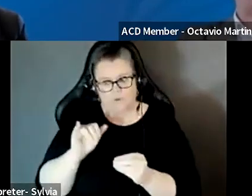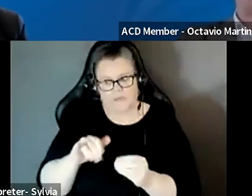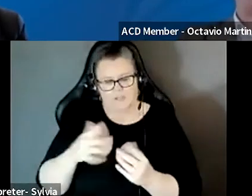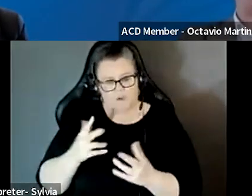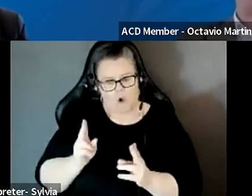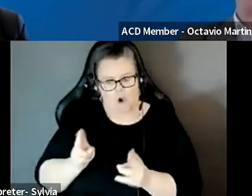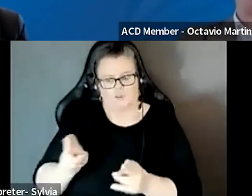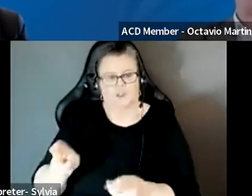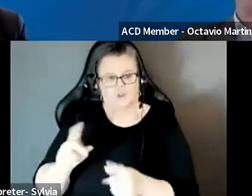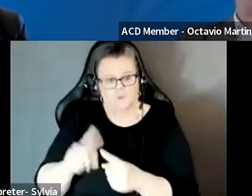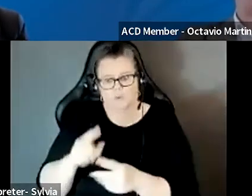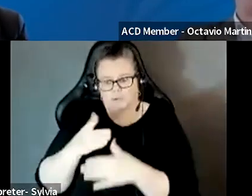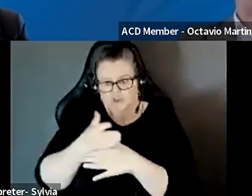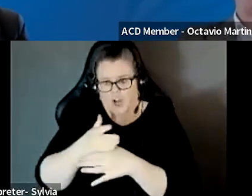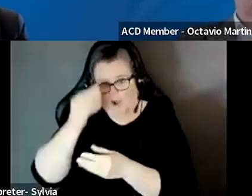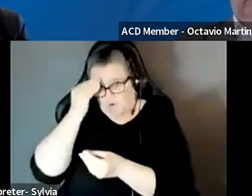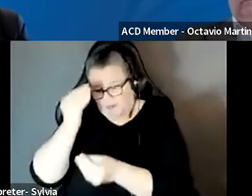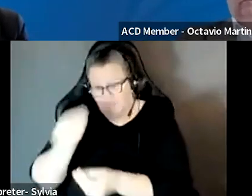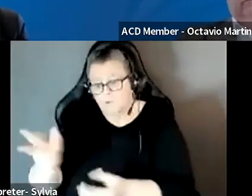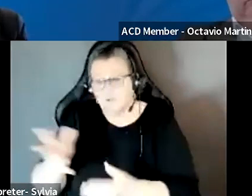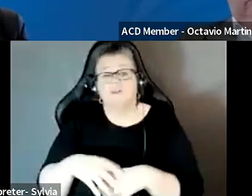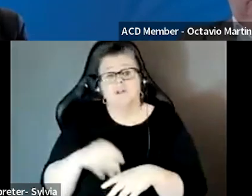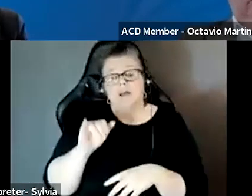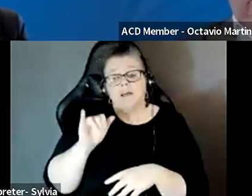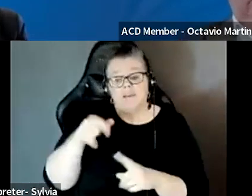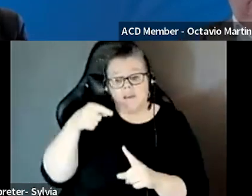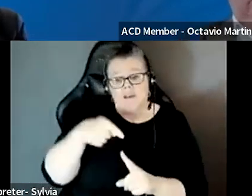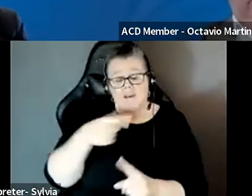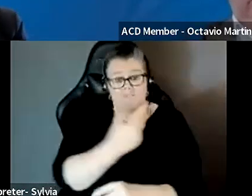In terms of the vaccines, we --